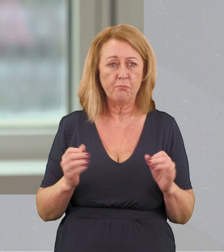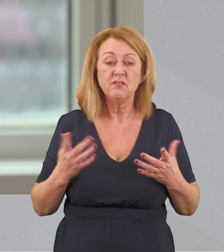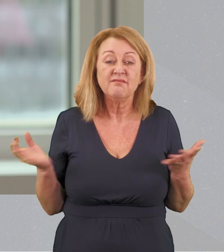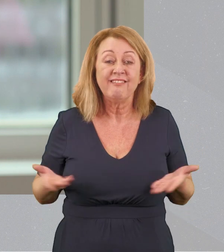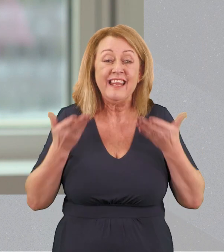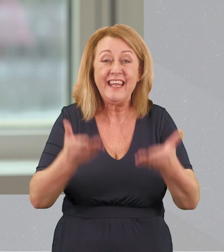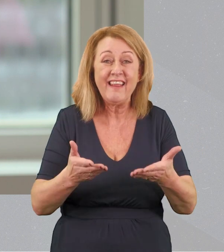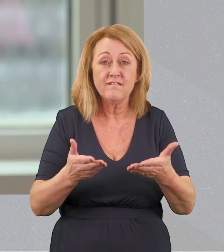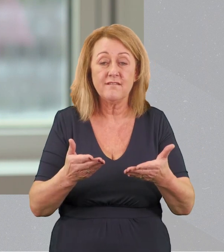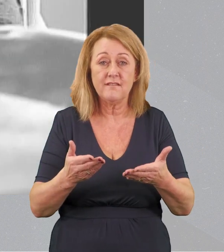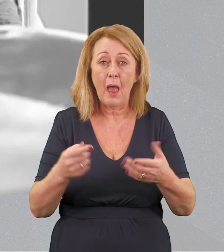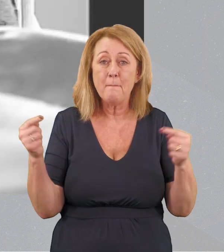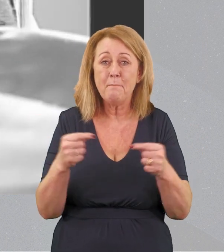because it was felt that they didn't feel pain.